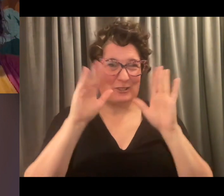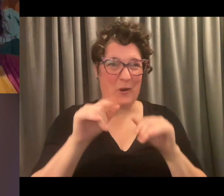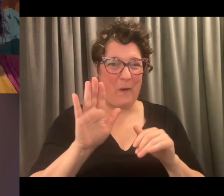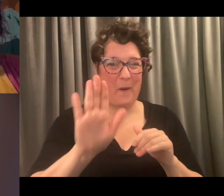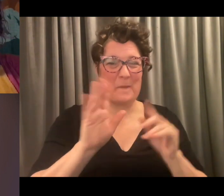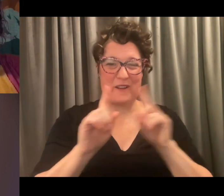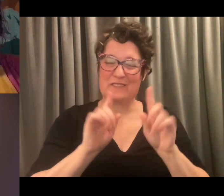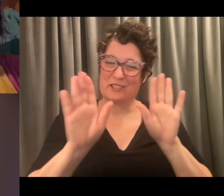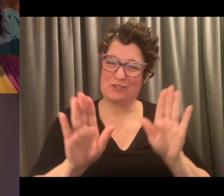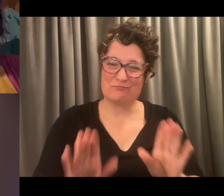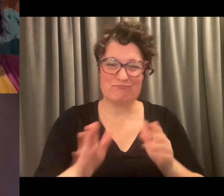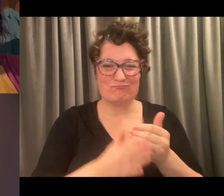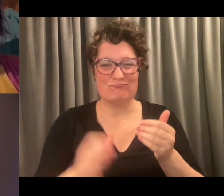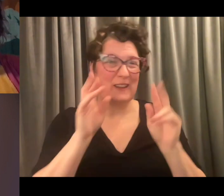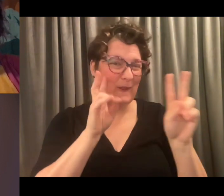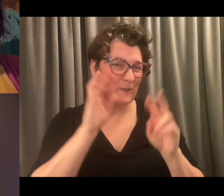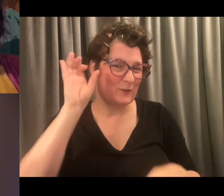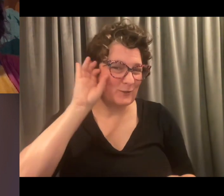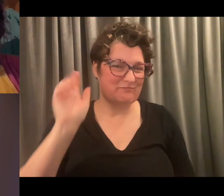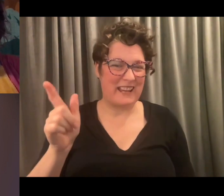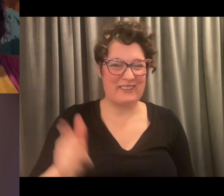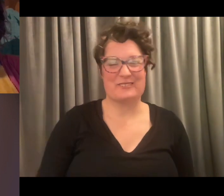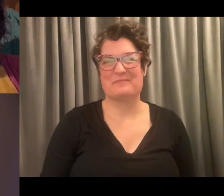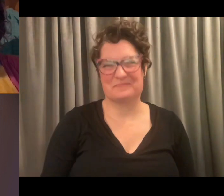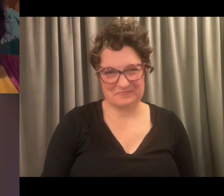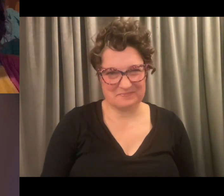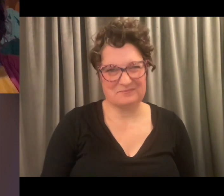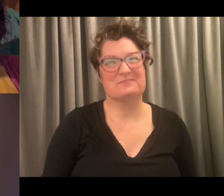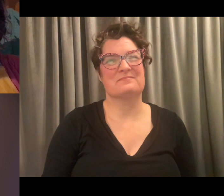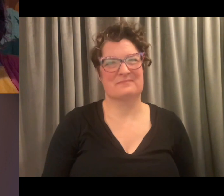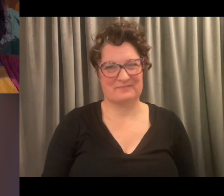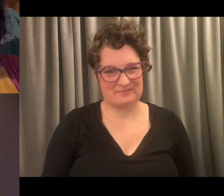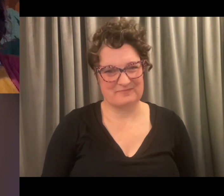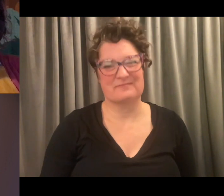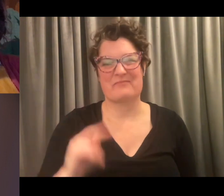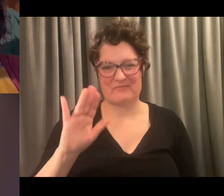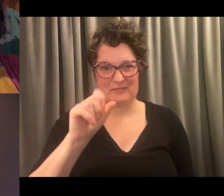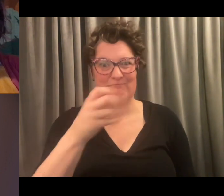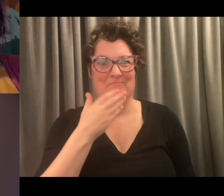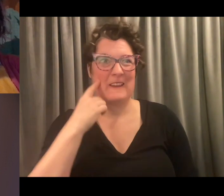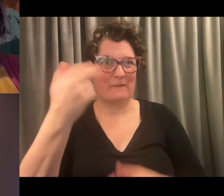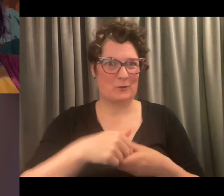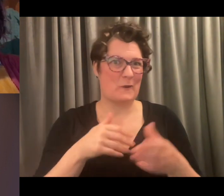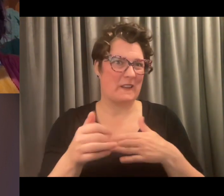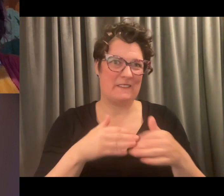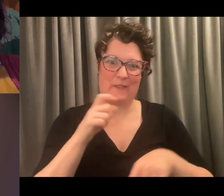Never: Yeah Nomy: yeah. Thank you so much for joining us, even though there was a time conflict and Never